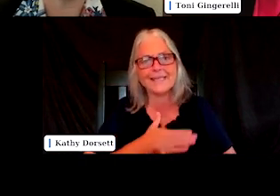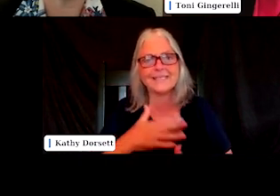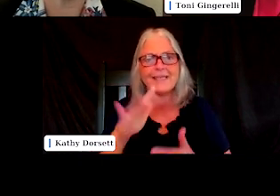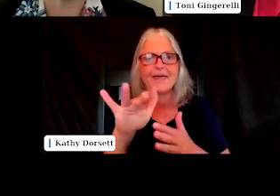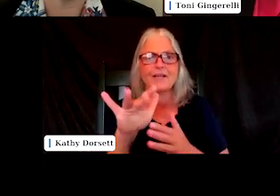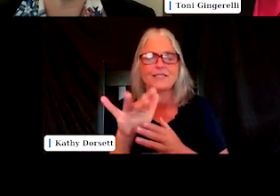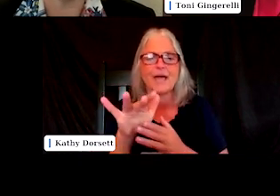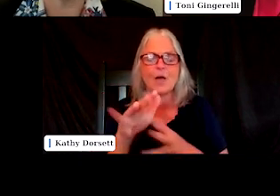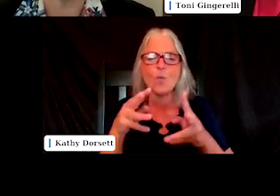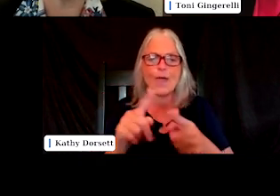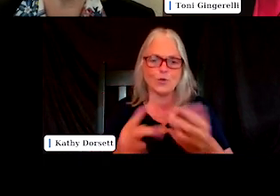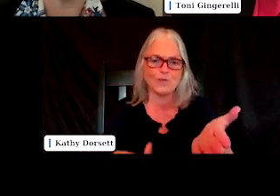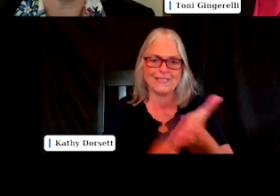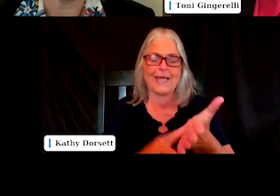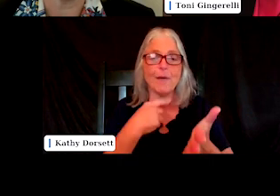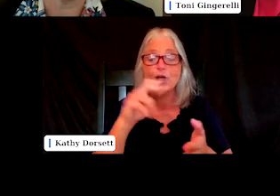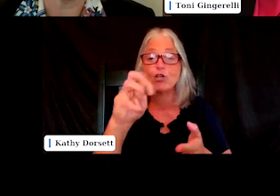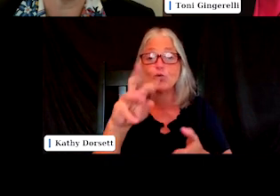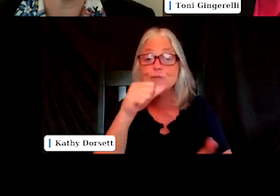There's a way to sign up for our newsletter on the micro site.